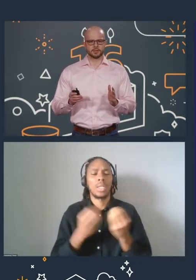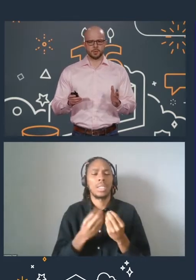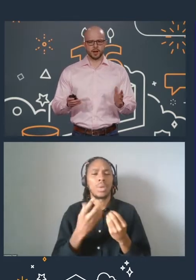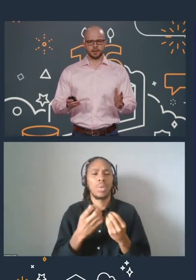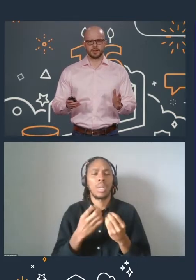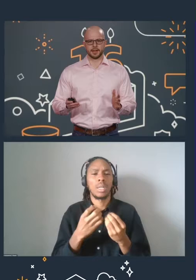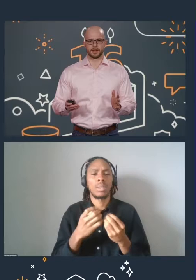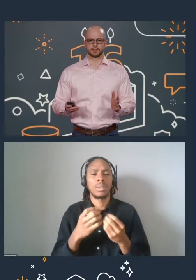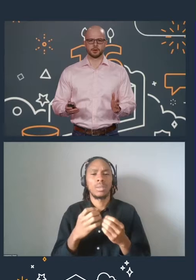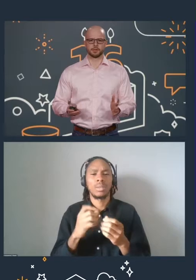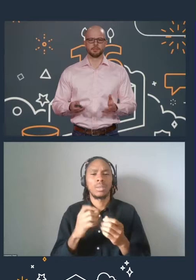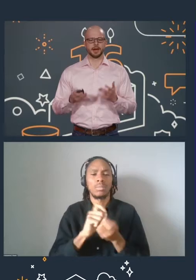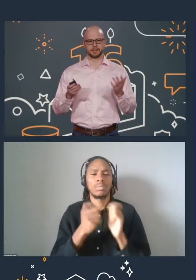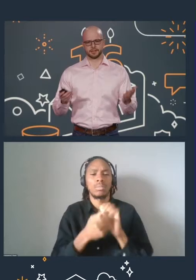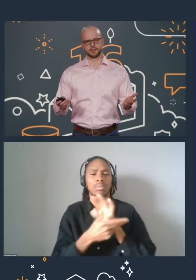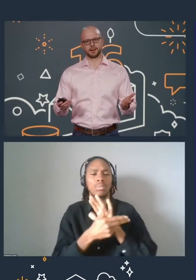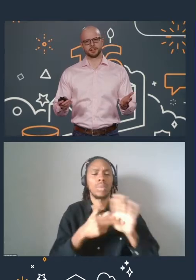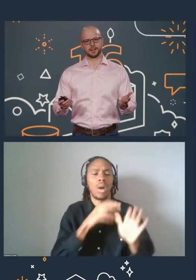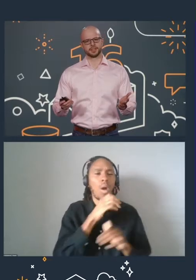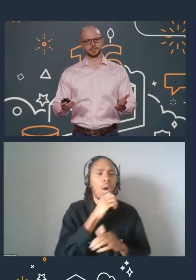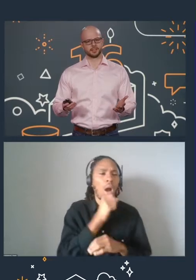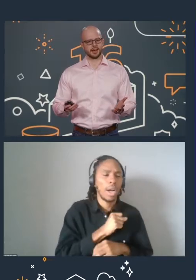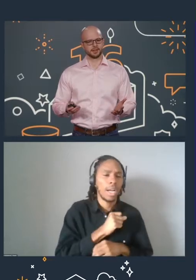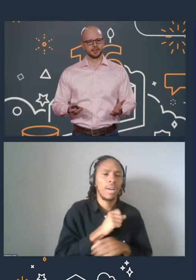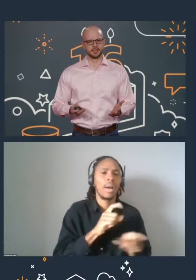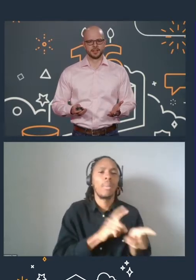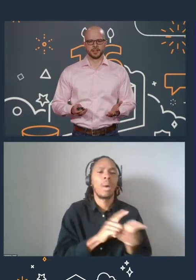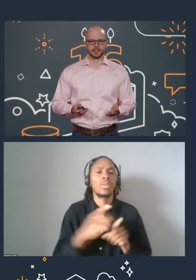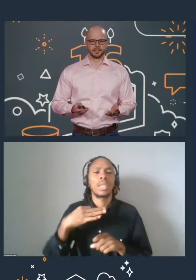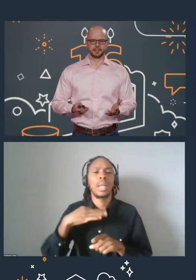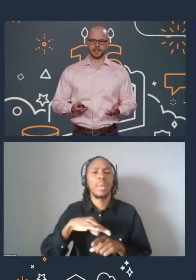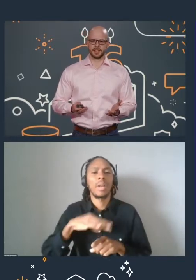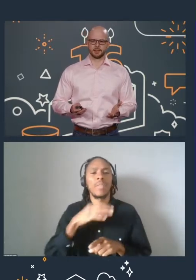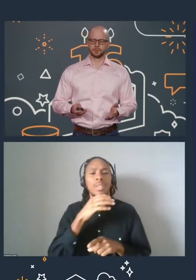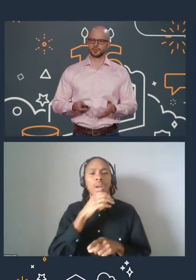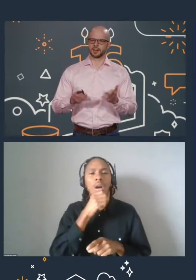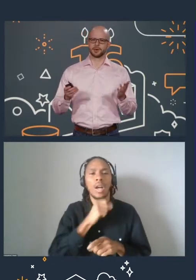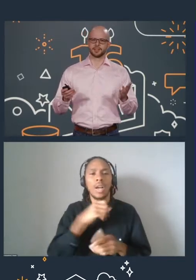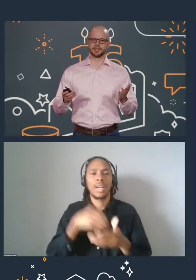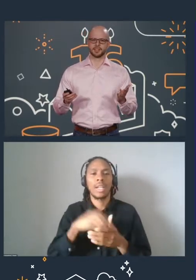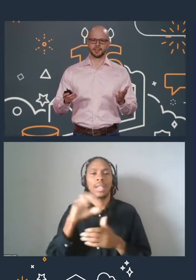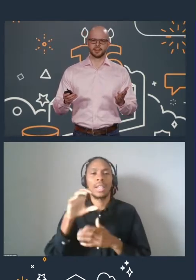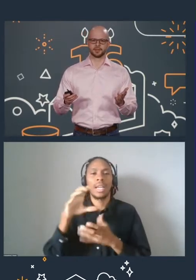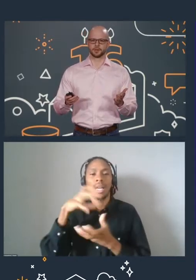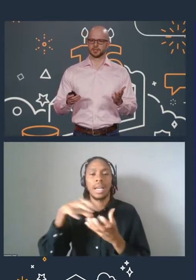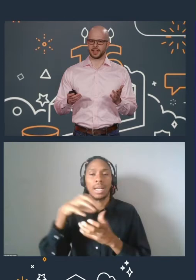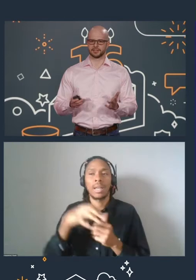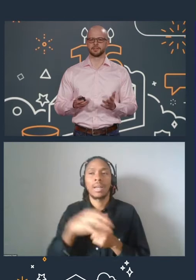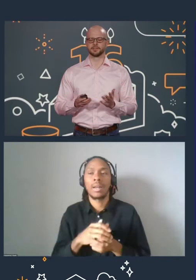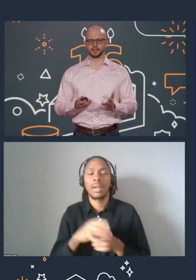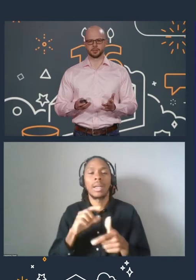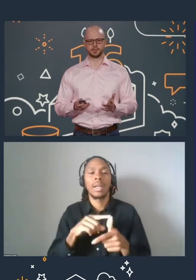as well as go over the benefits of archiving in the cloud. Then we'll talk about the storage classes available